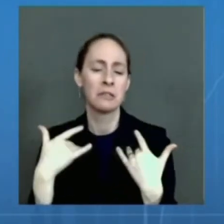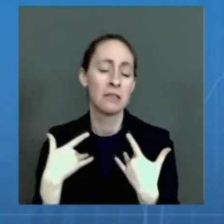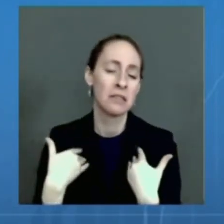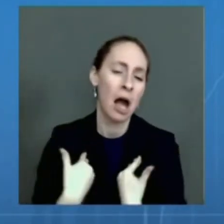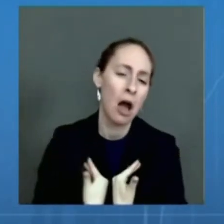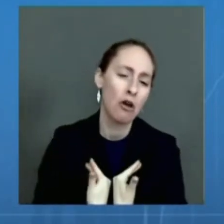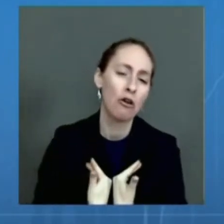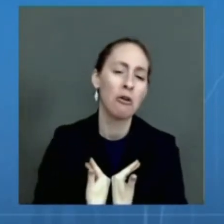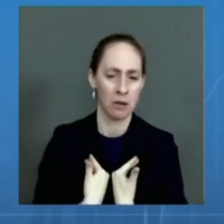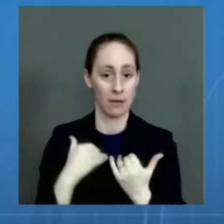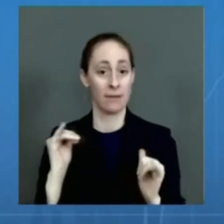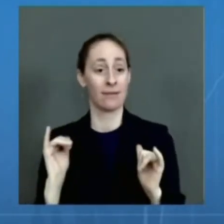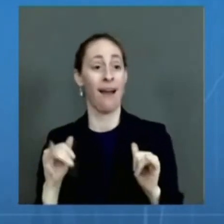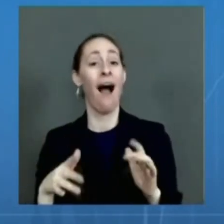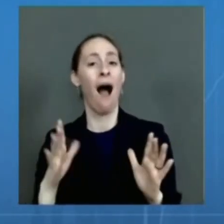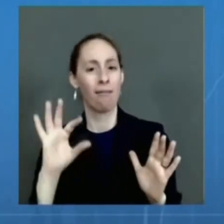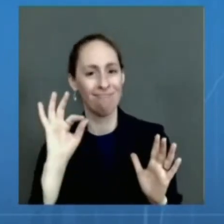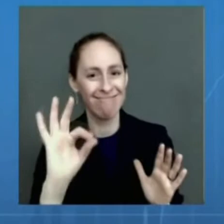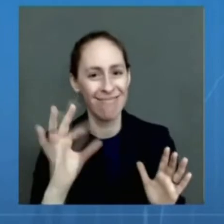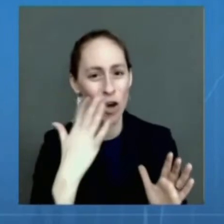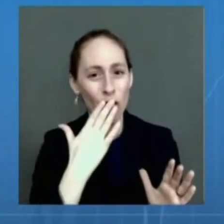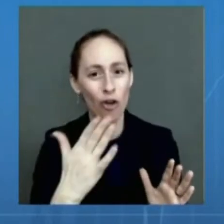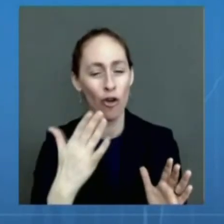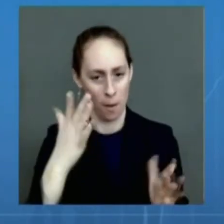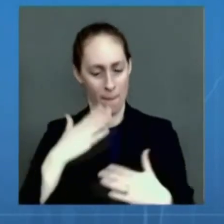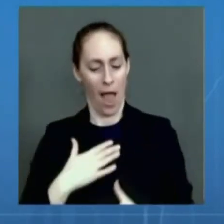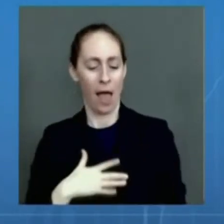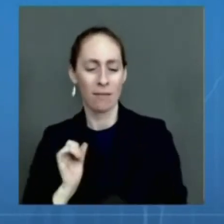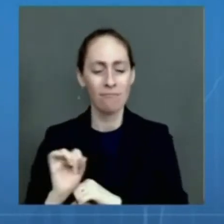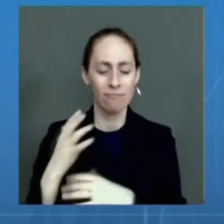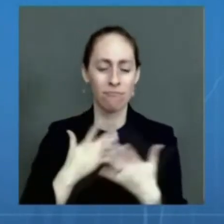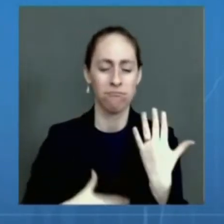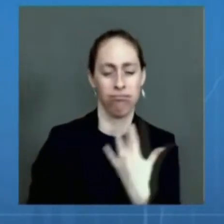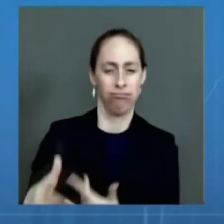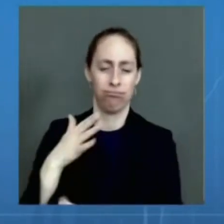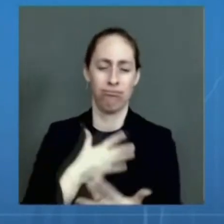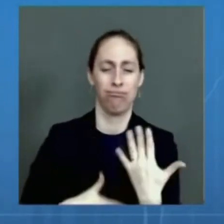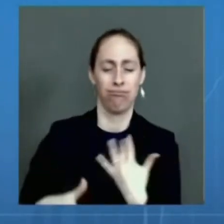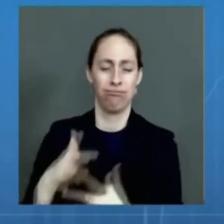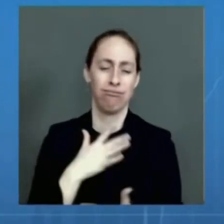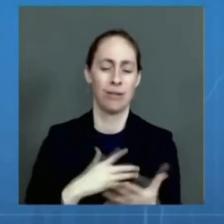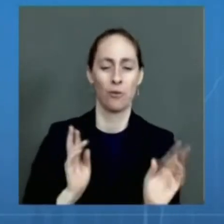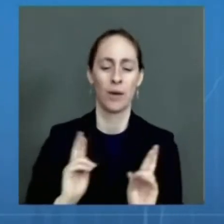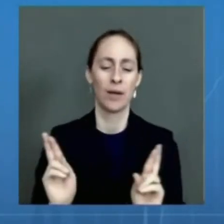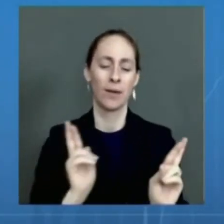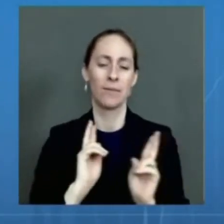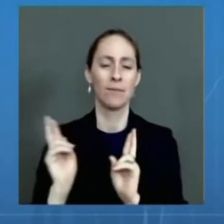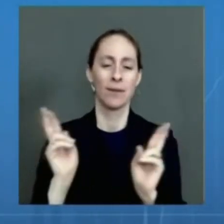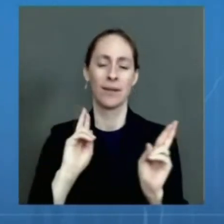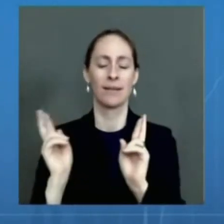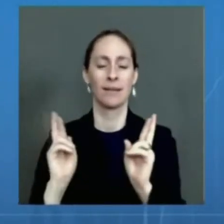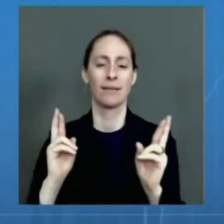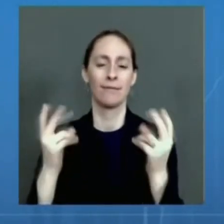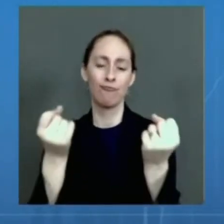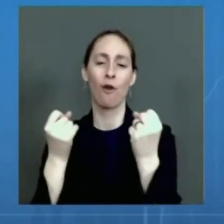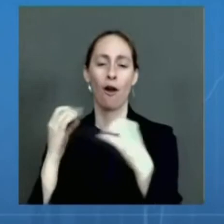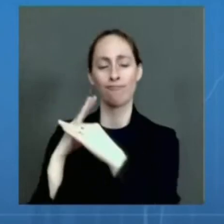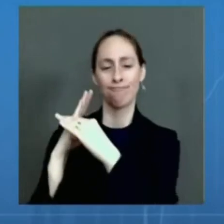AND ALL SIGNS THAT THE BODY IS BUILDING IMMUNITY TO THE VIRUS. THIS FURTHER ADDS TO THE STRONG